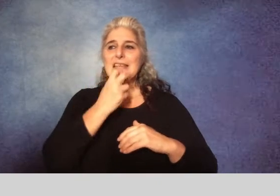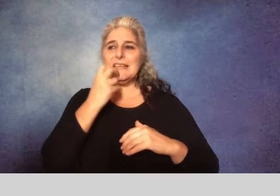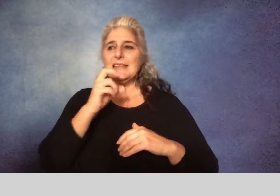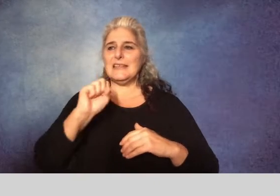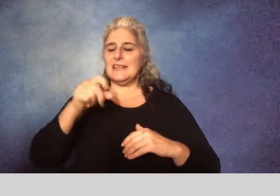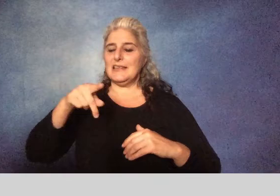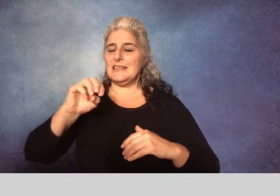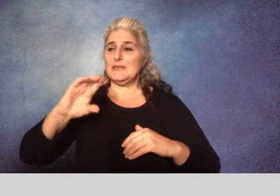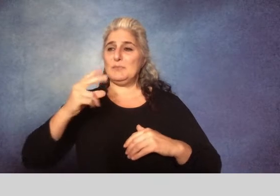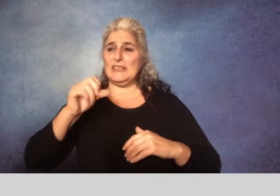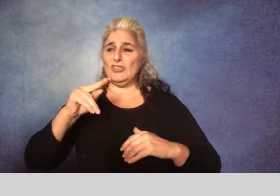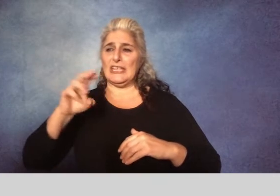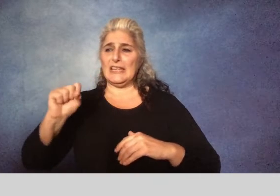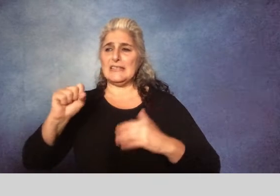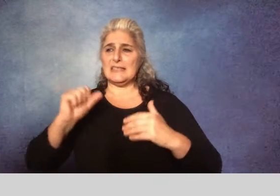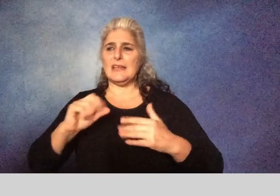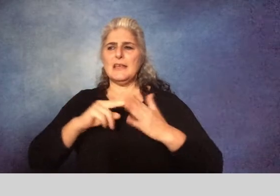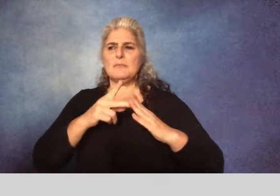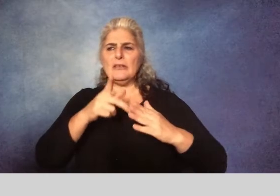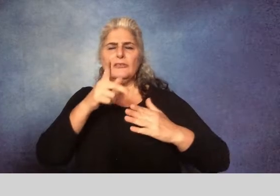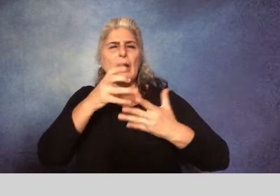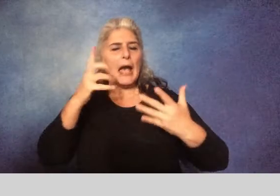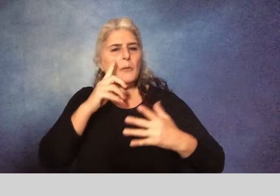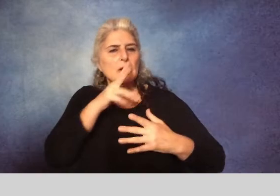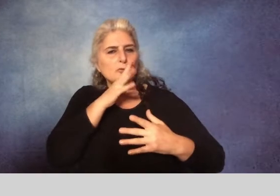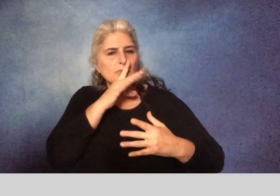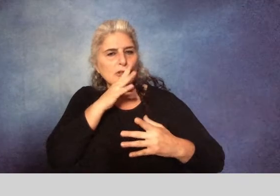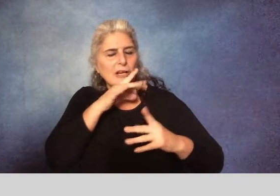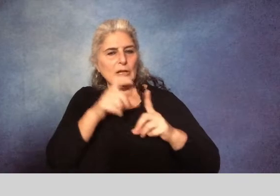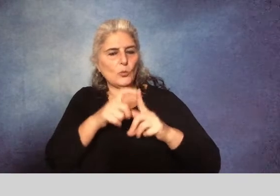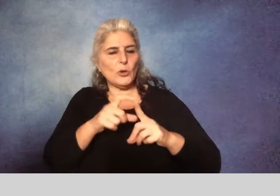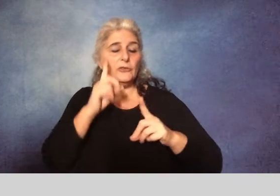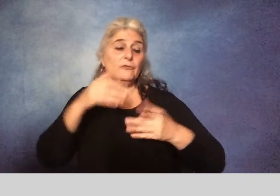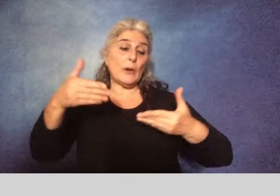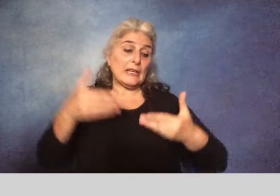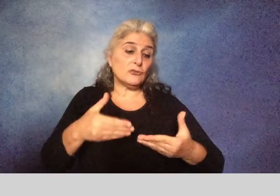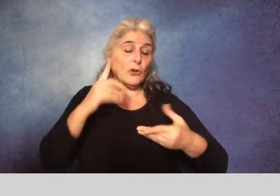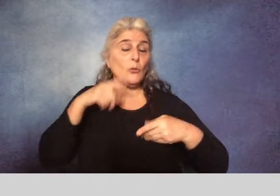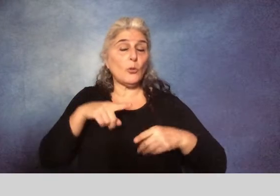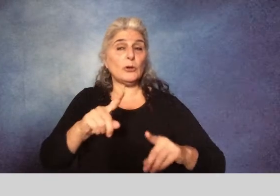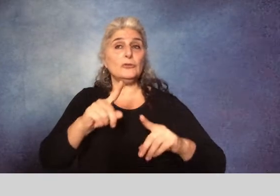for tracks that have spoken intros or interludes. Not surprisingly, there are several rap albums